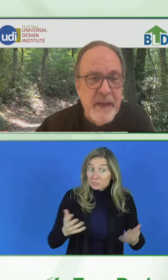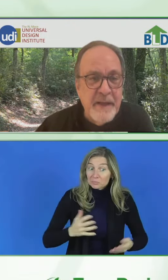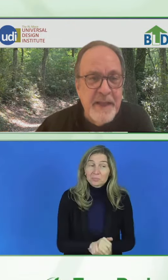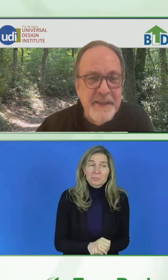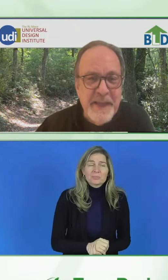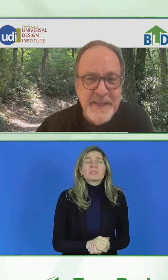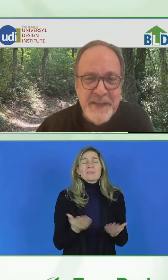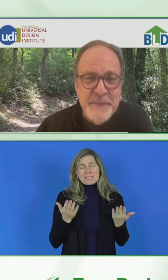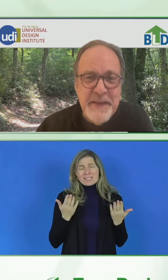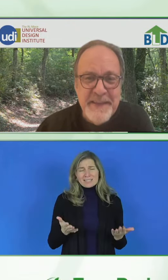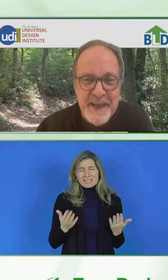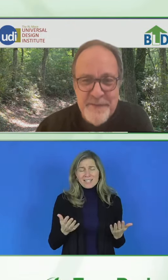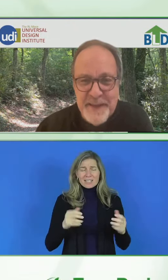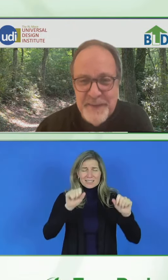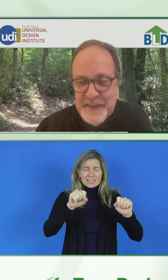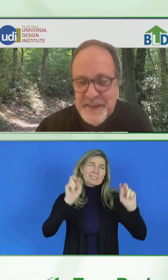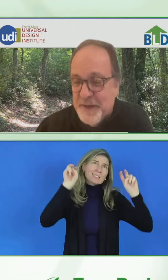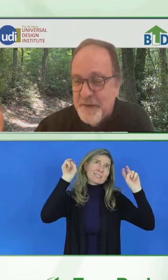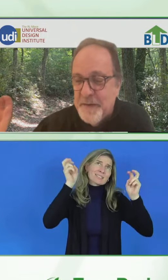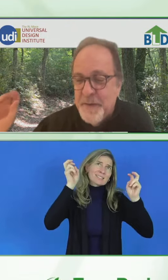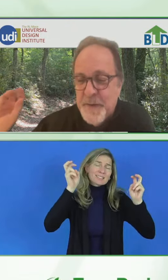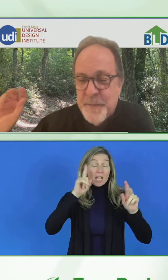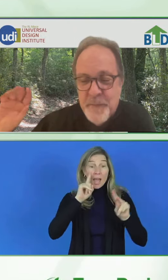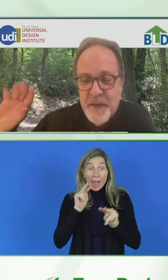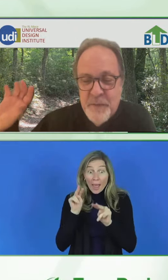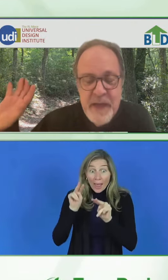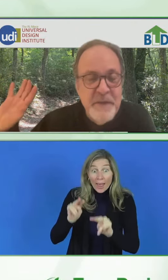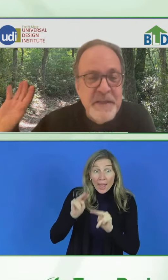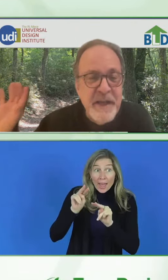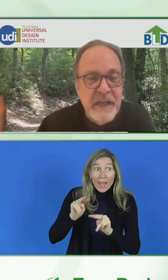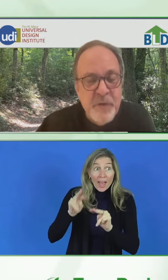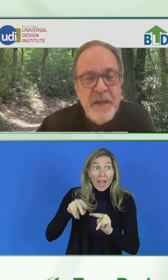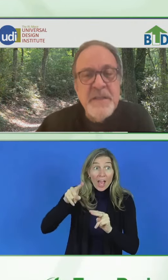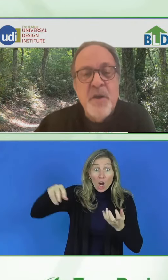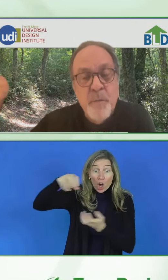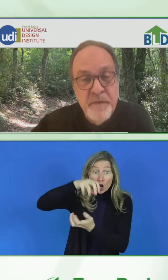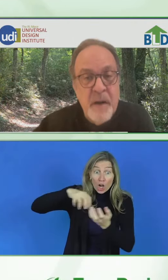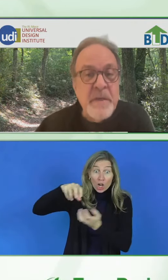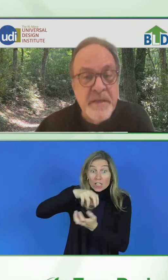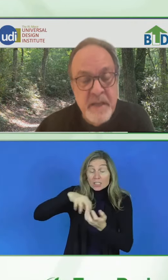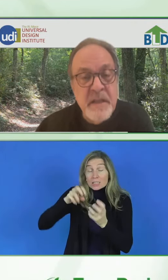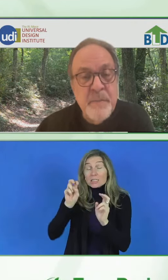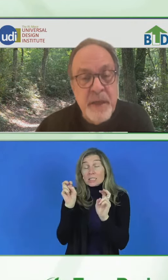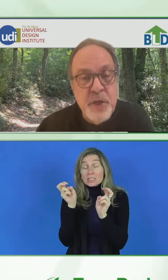run that, I did not mean to have that link in there! We have this caregiver crisis, the home environment I think will play